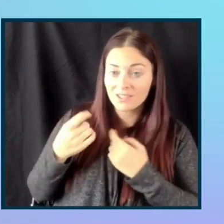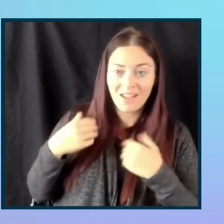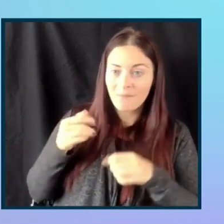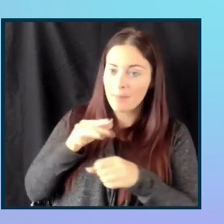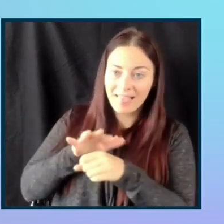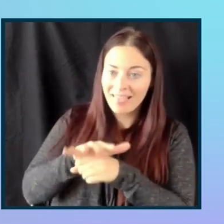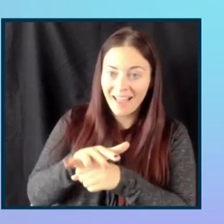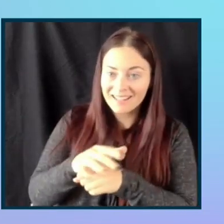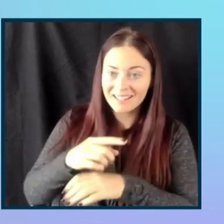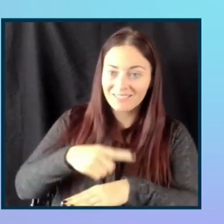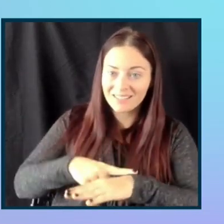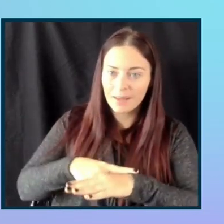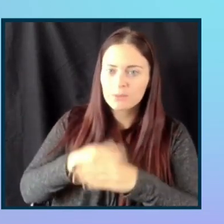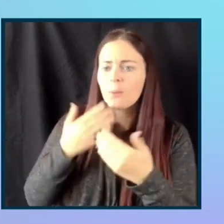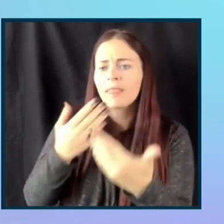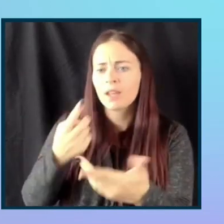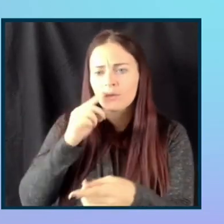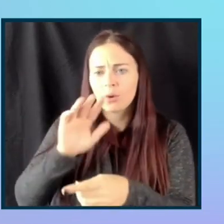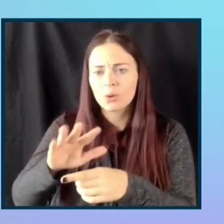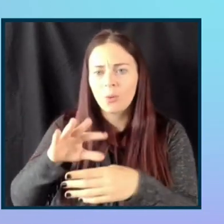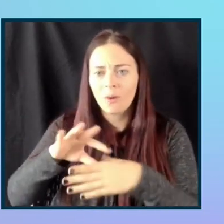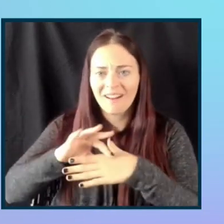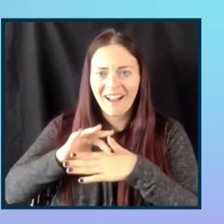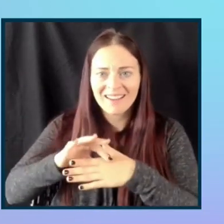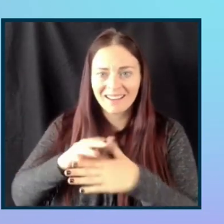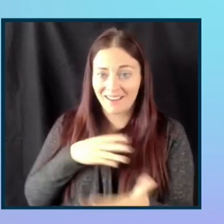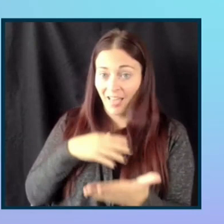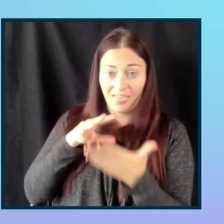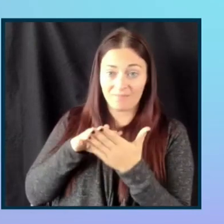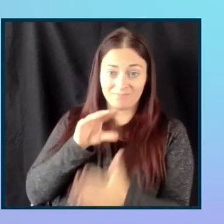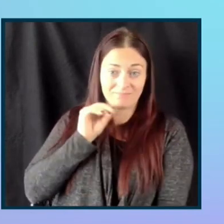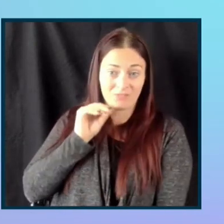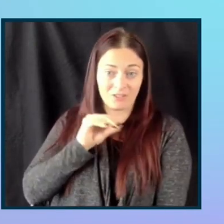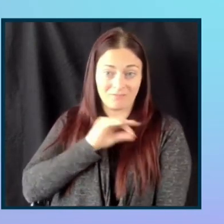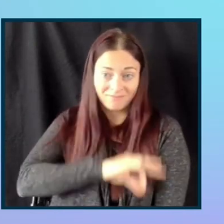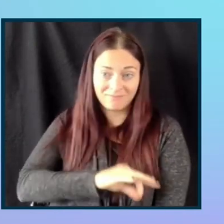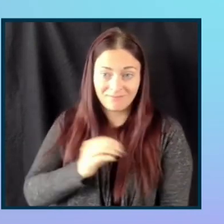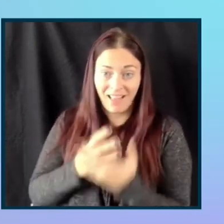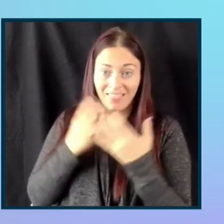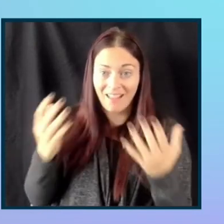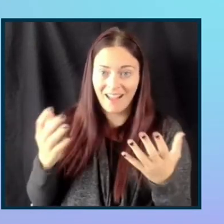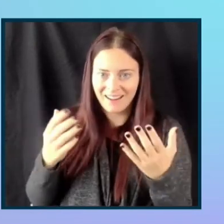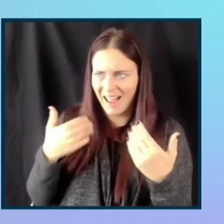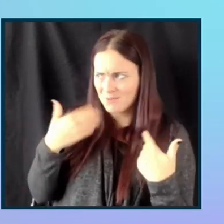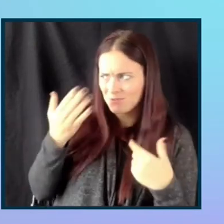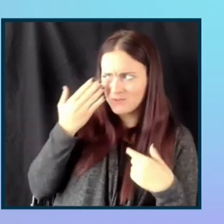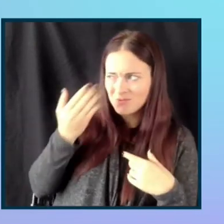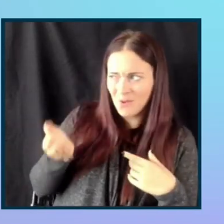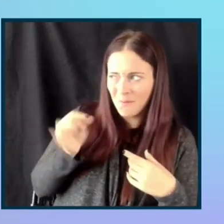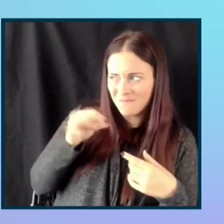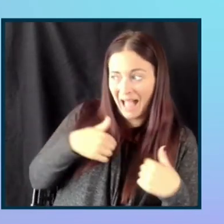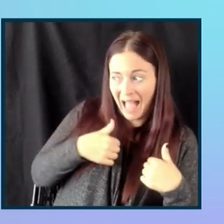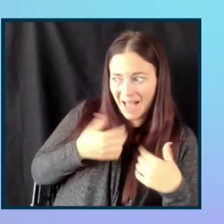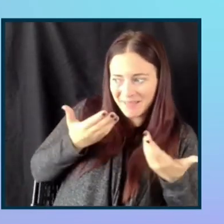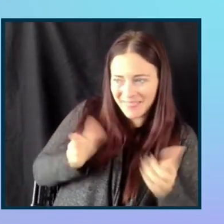Thanks a lot for the content as well, I myself learned quite a bit. I don't know if I'm allowed to ask questions, so let's just get into the attendees.